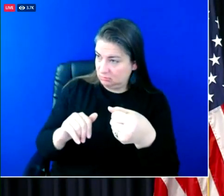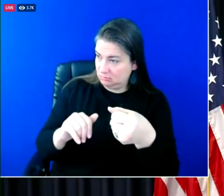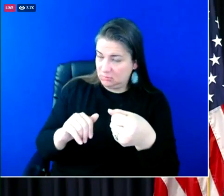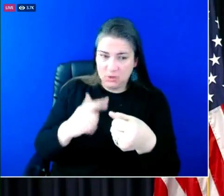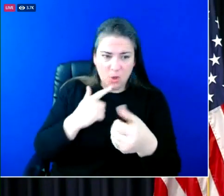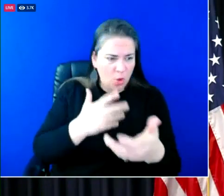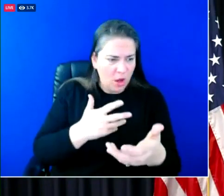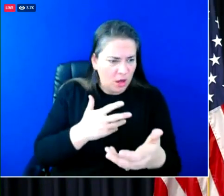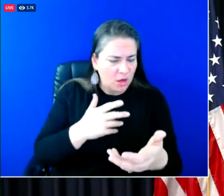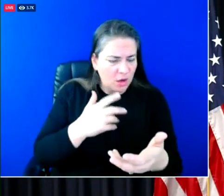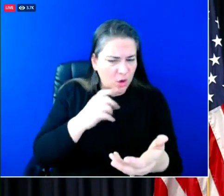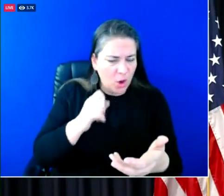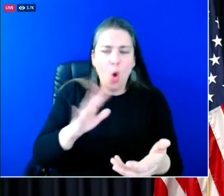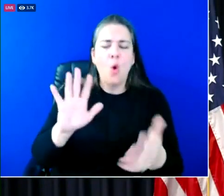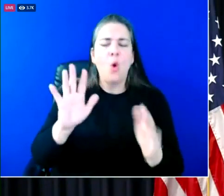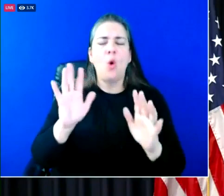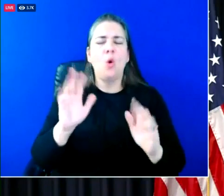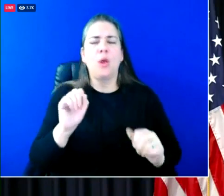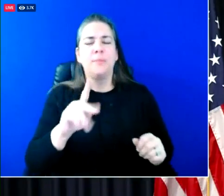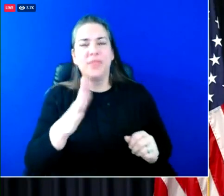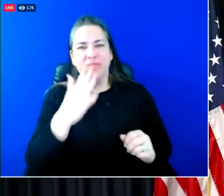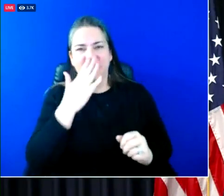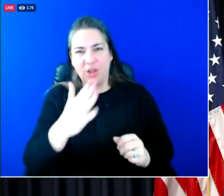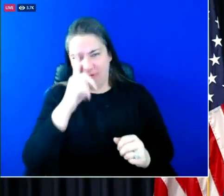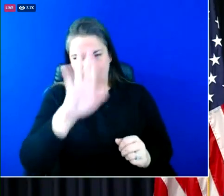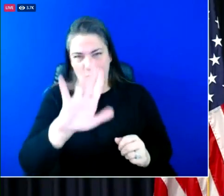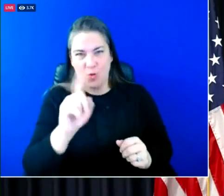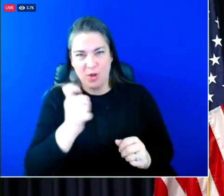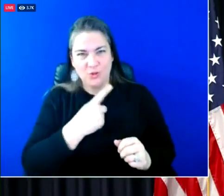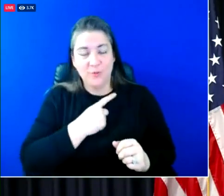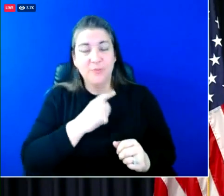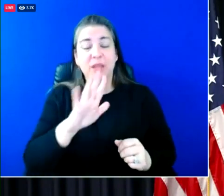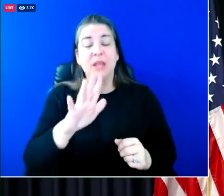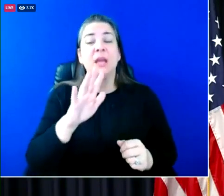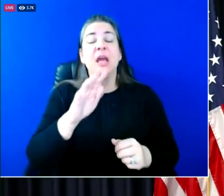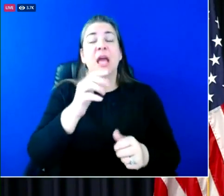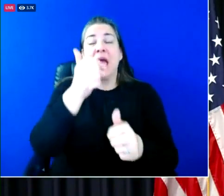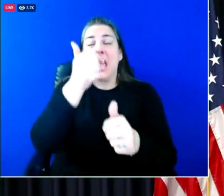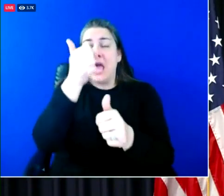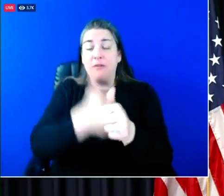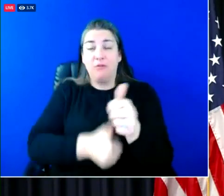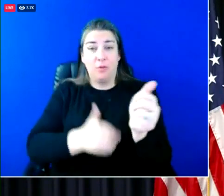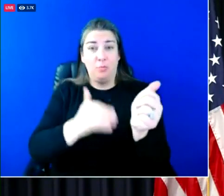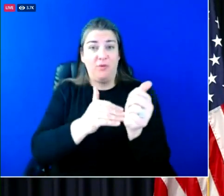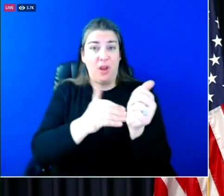Well, thank you for the question. Every single provider has plans and backup